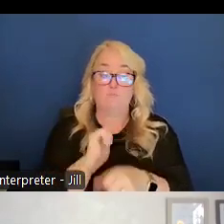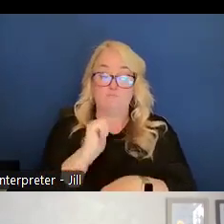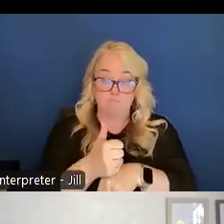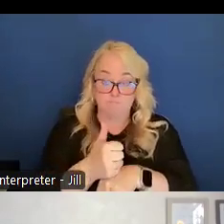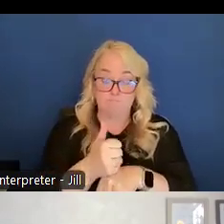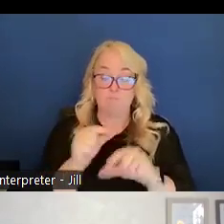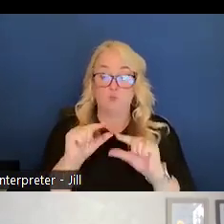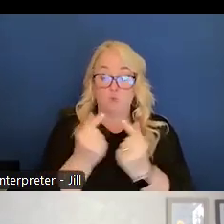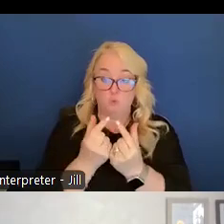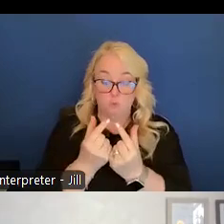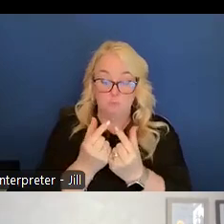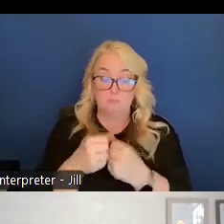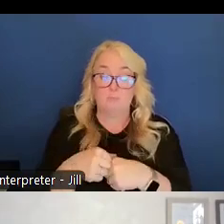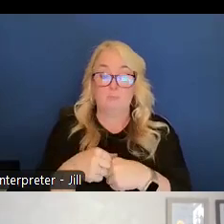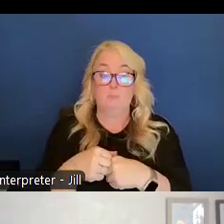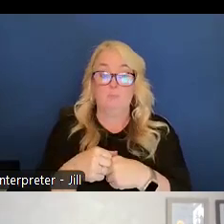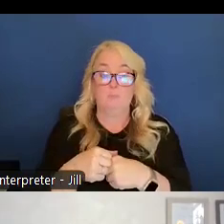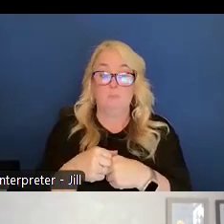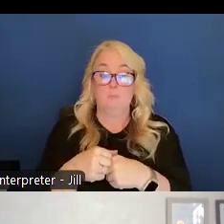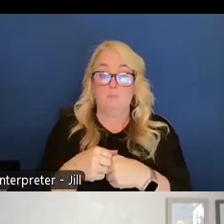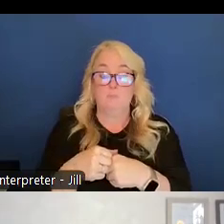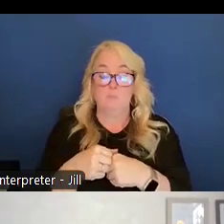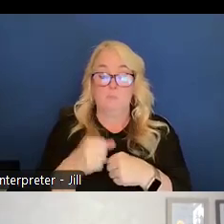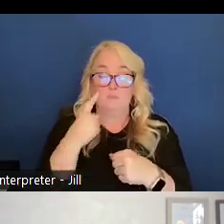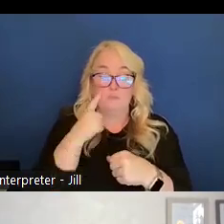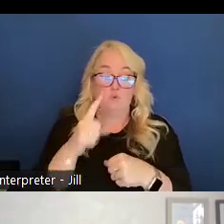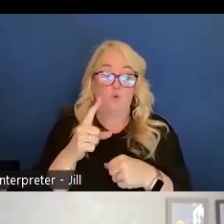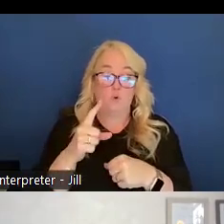together, and add the help of the National ADAPT organization.